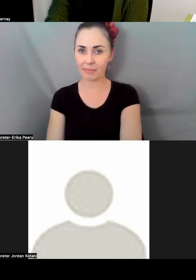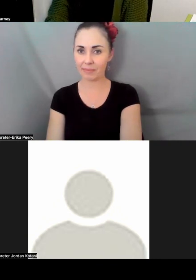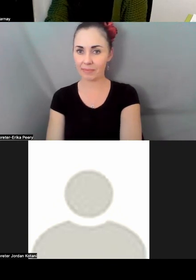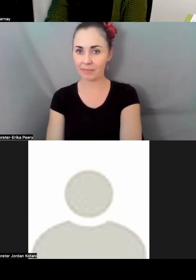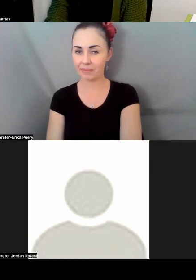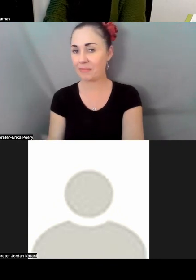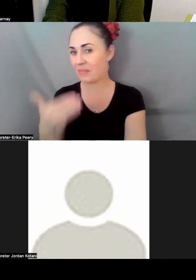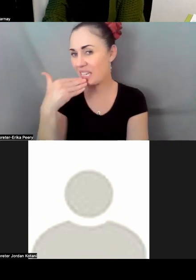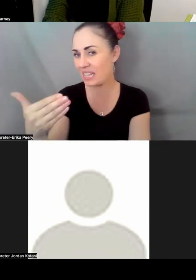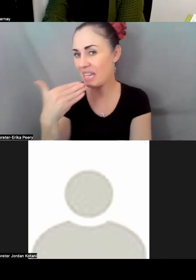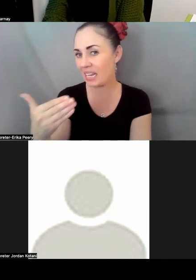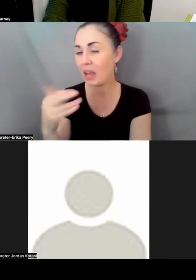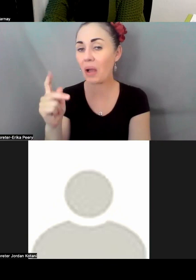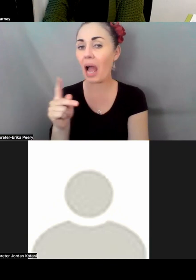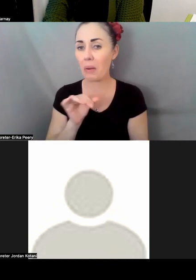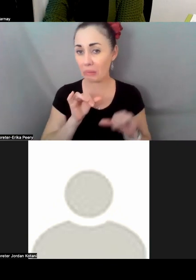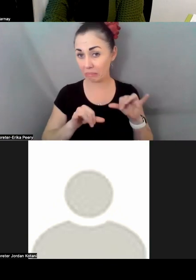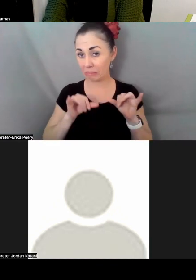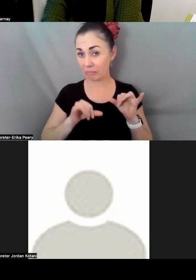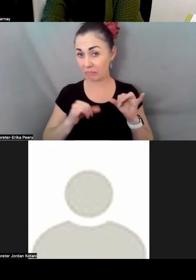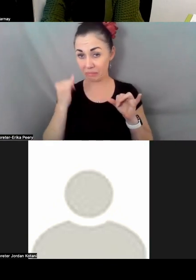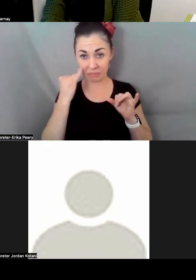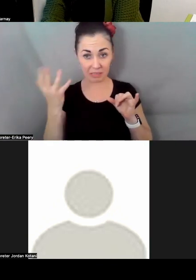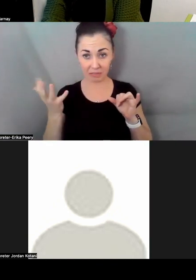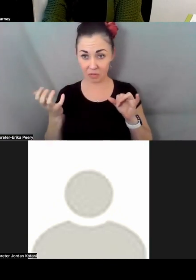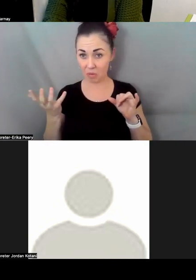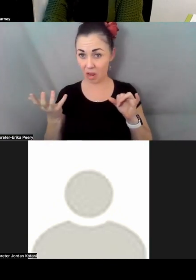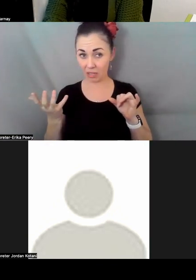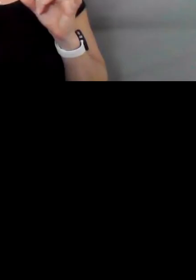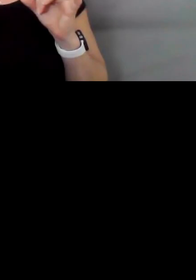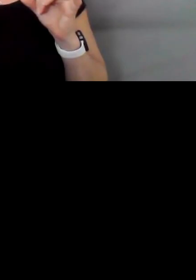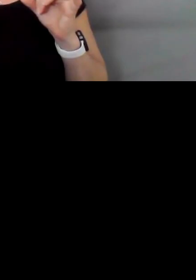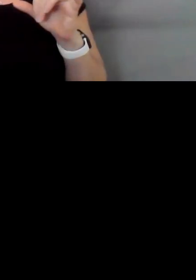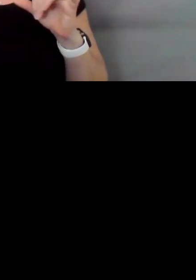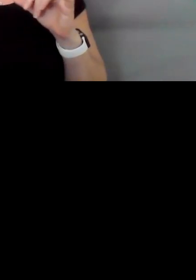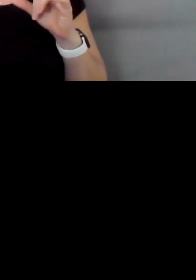Thank you everybody. I'll hang out here if you want to stick around. Stop sharing my screen.